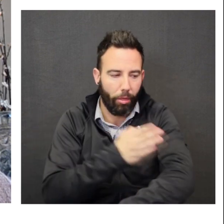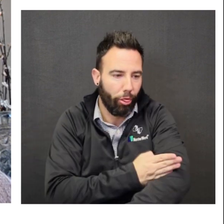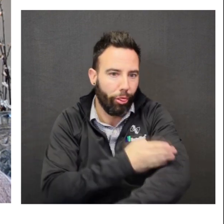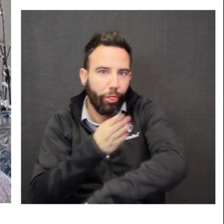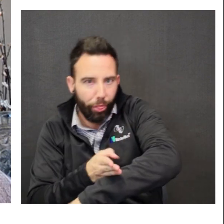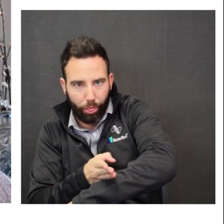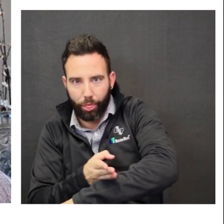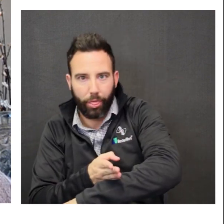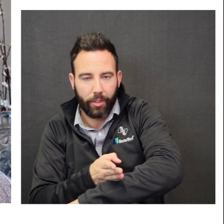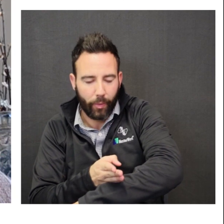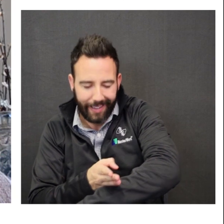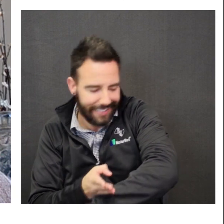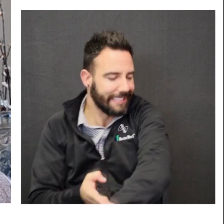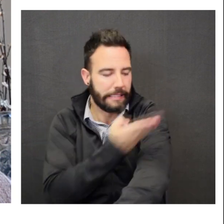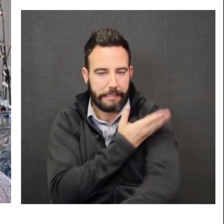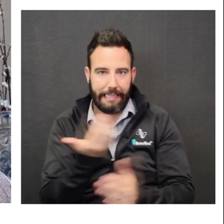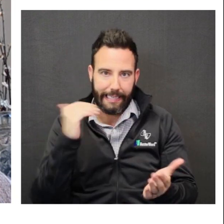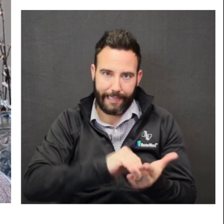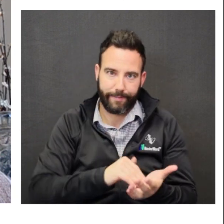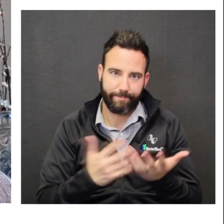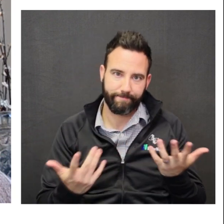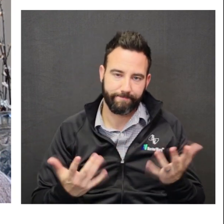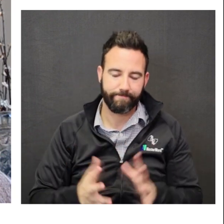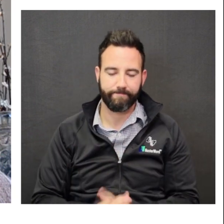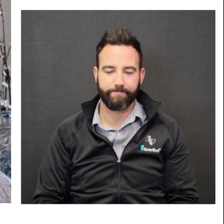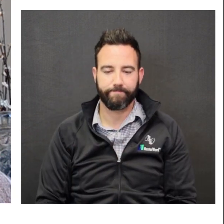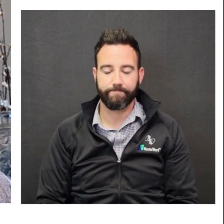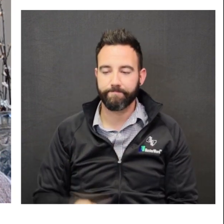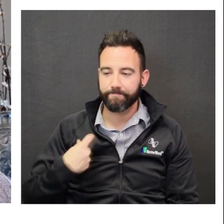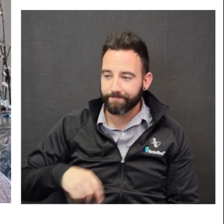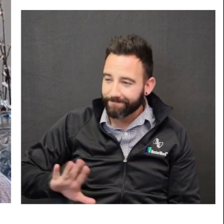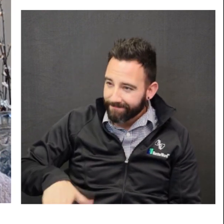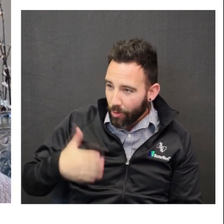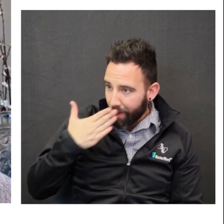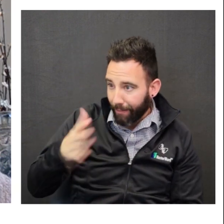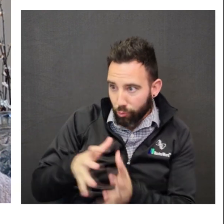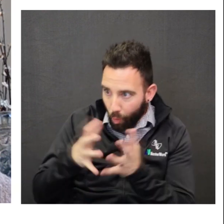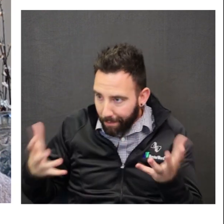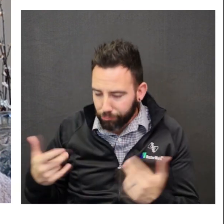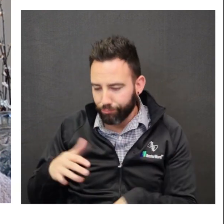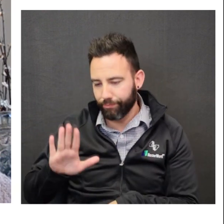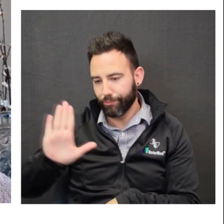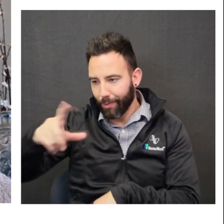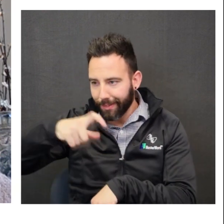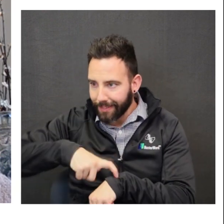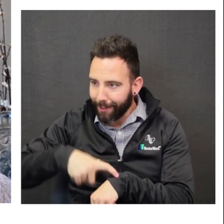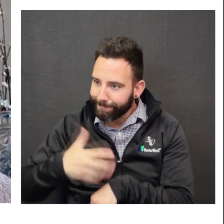You know, we don't want to see, we don’t want to lose what we've, we've worked so hard for. All right, well, thank you so much. Thank you for your time